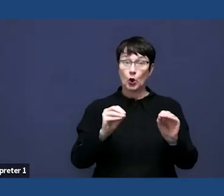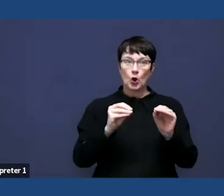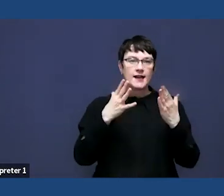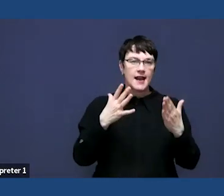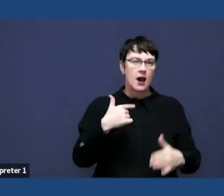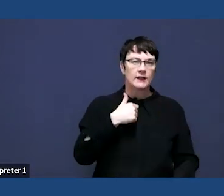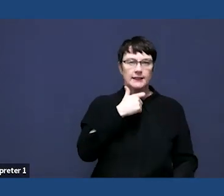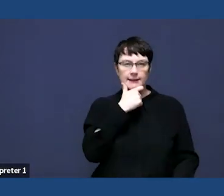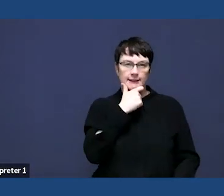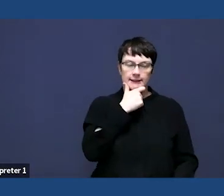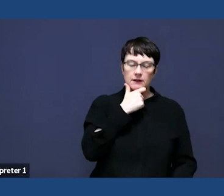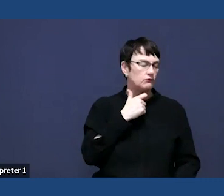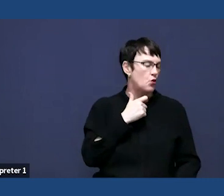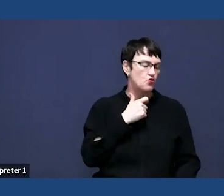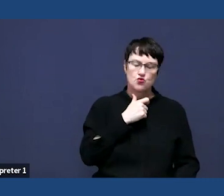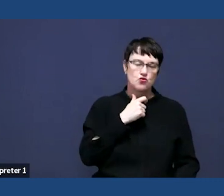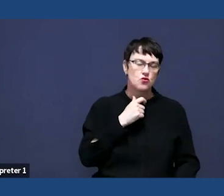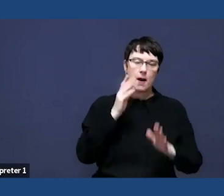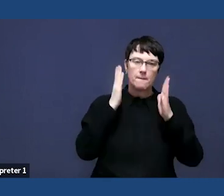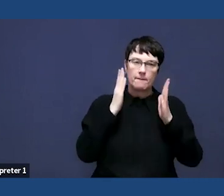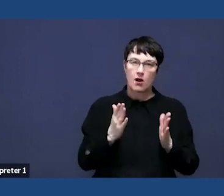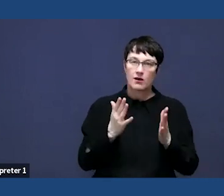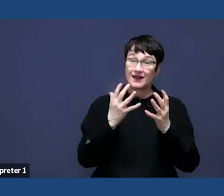to act on what matters most to patients and families.